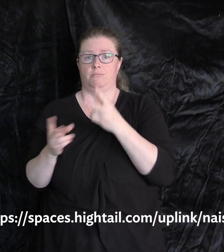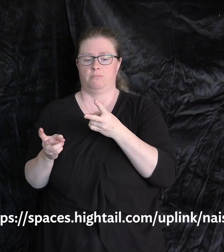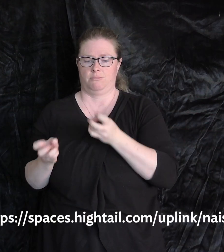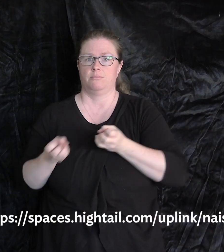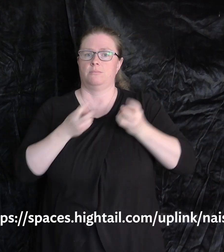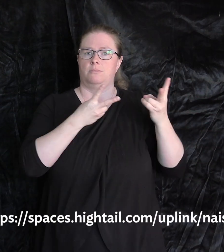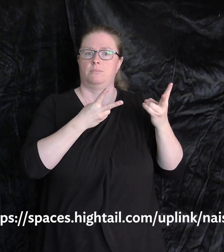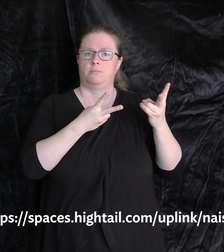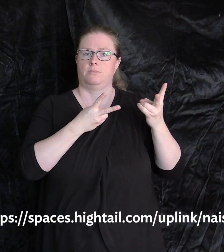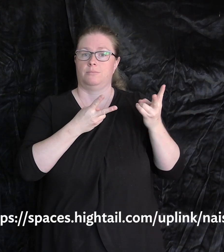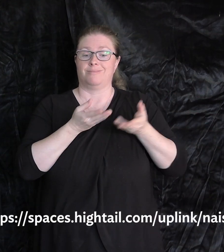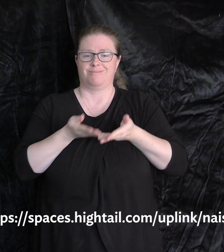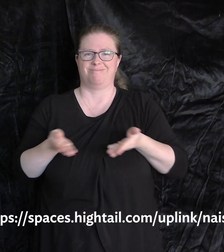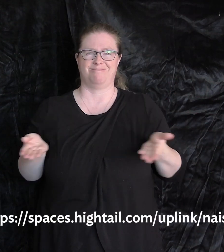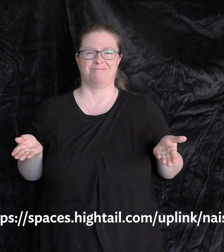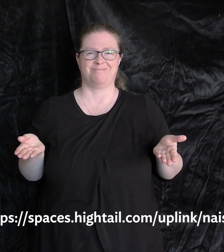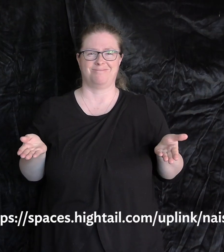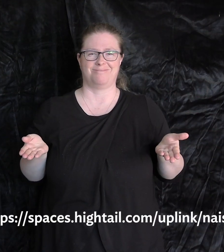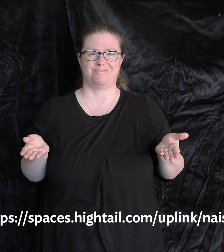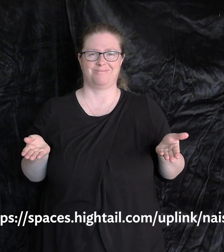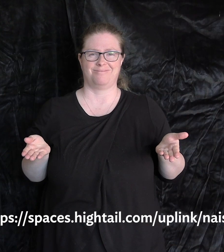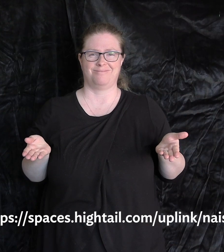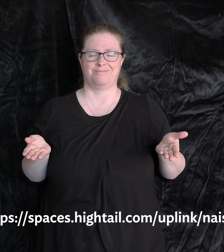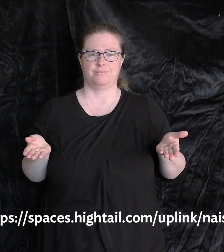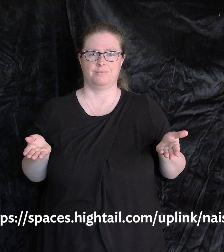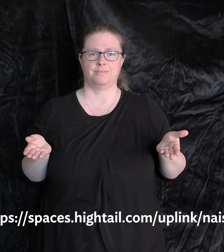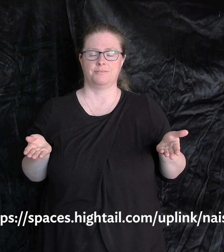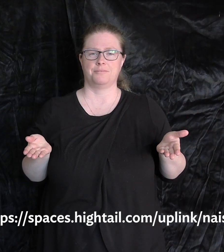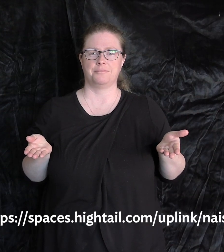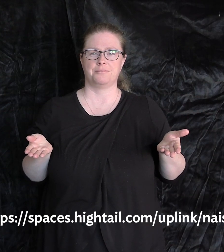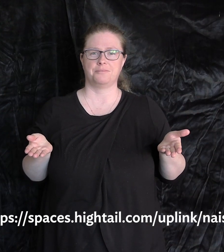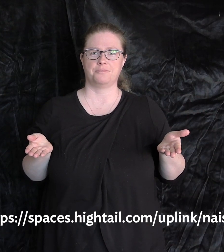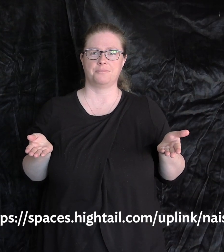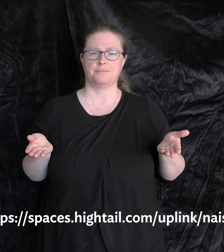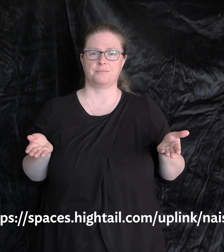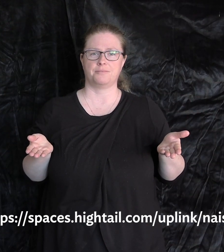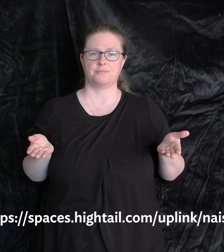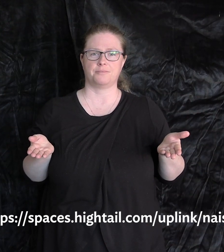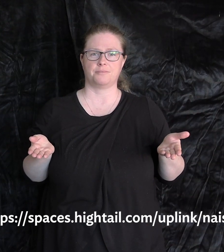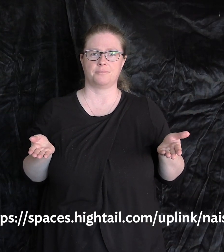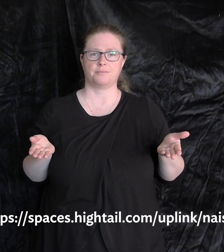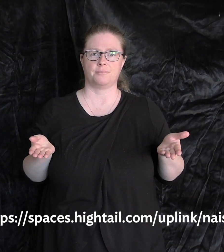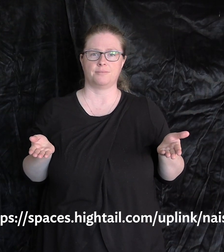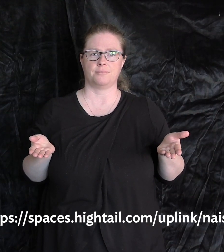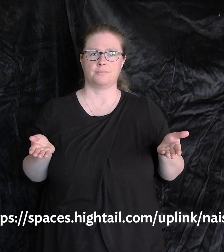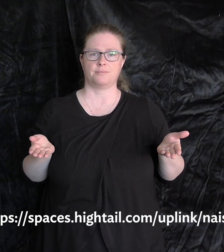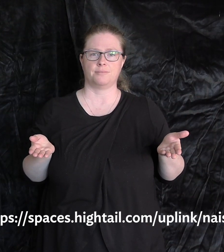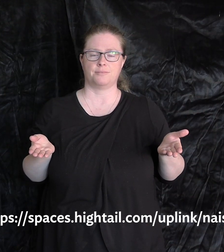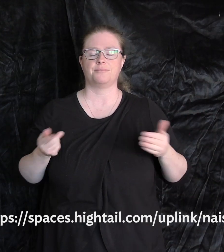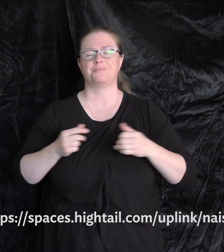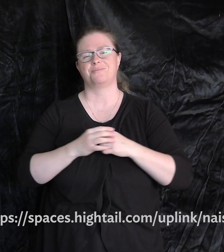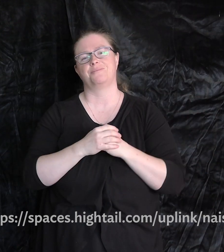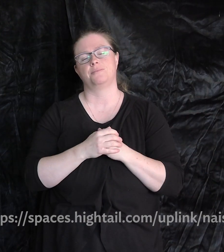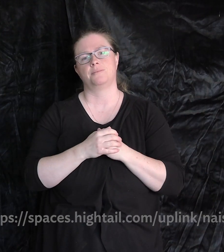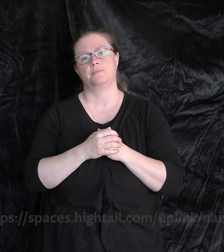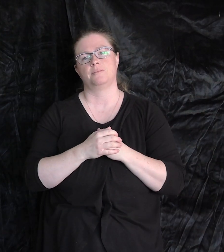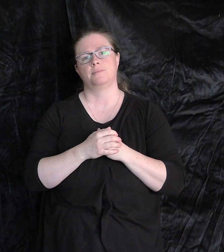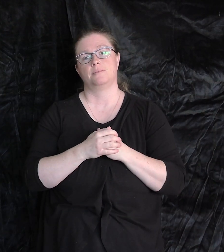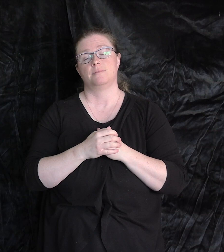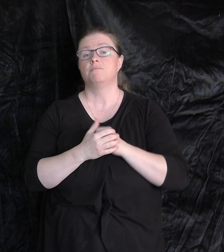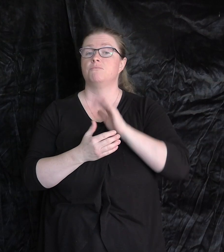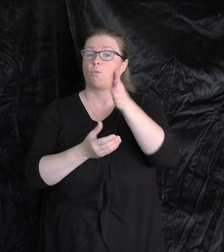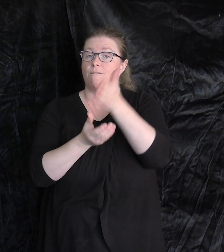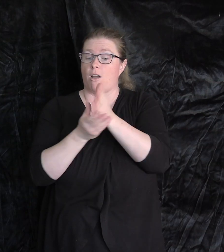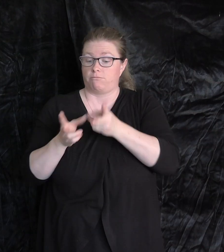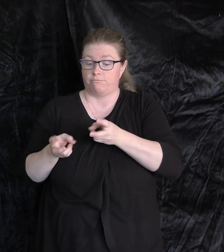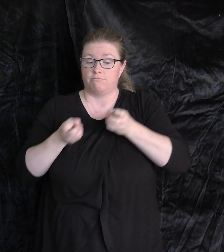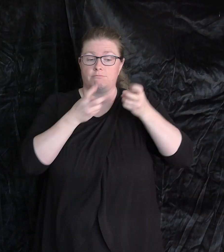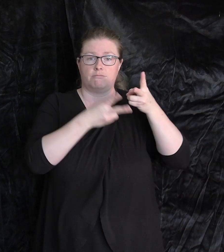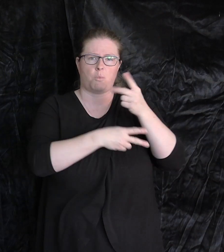spaces.hightail.com backslash uplink backslash naisa Files should be less than one gigabyte in